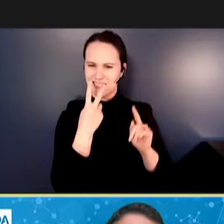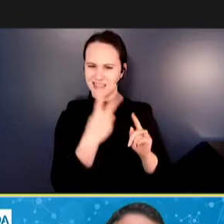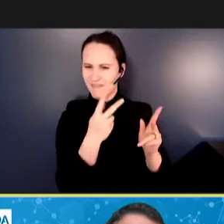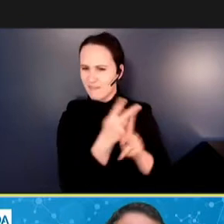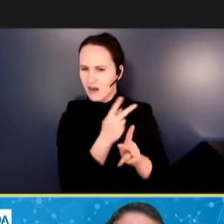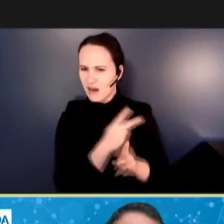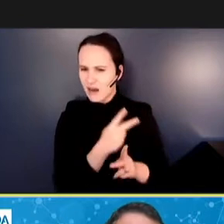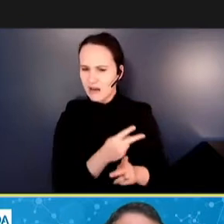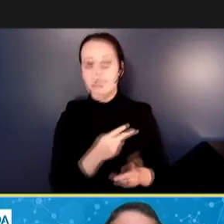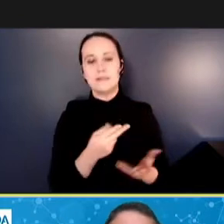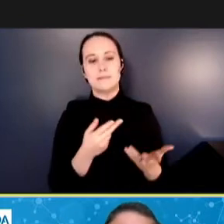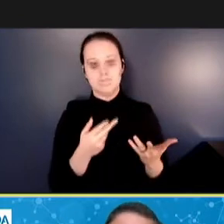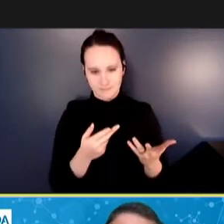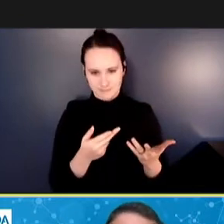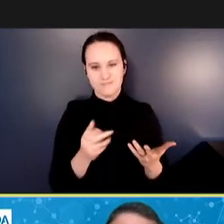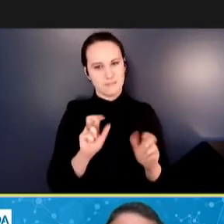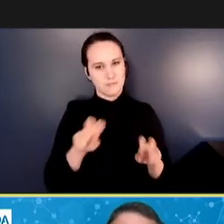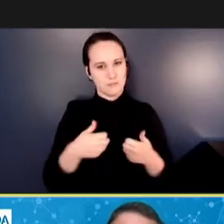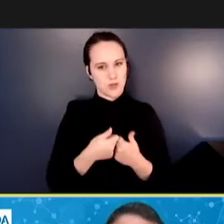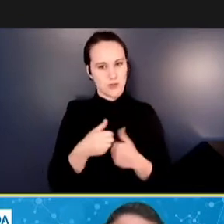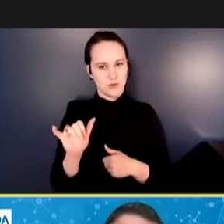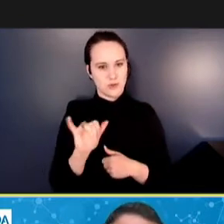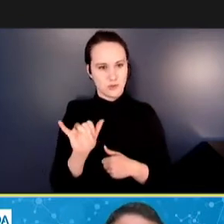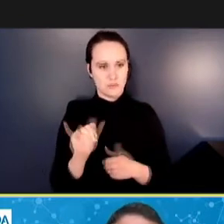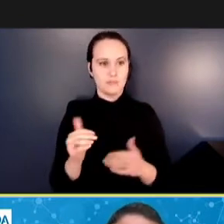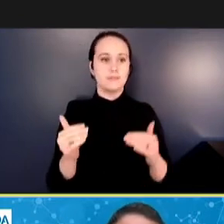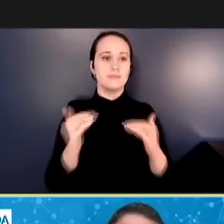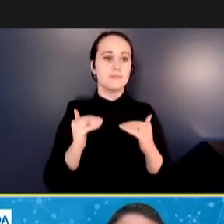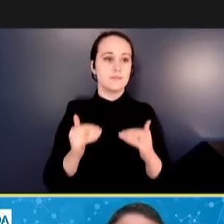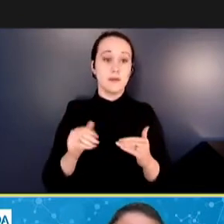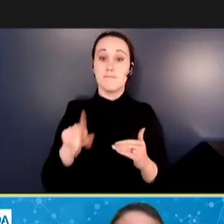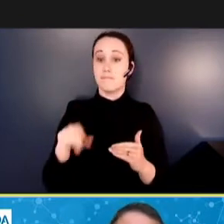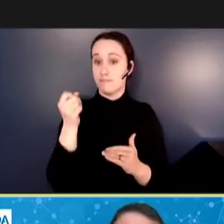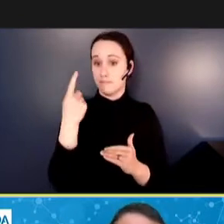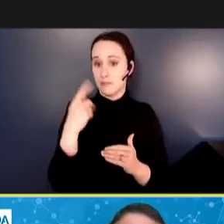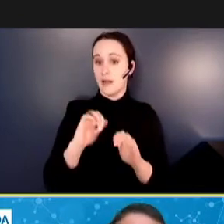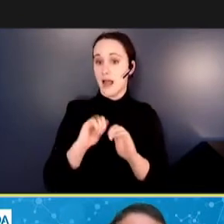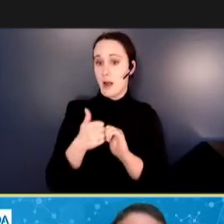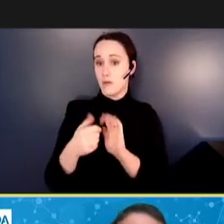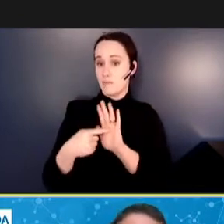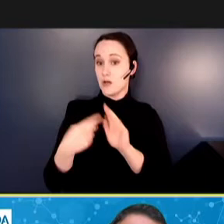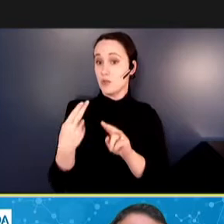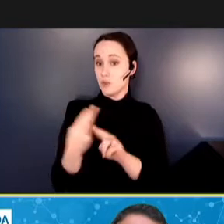to understand how the model produced a particular output. I also want to touch on the necessity for